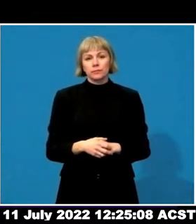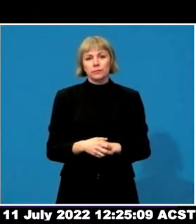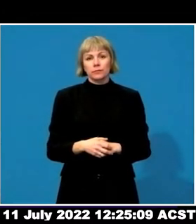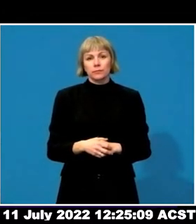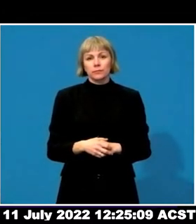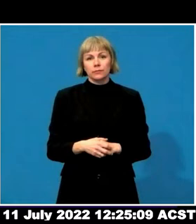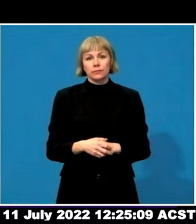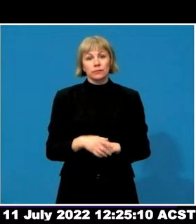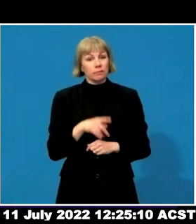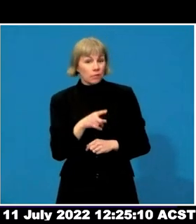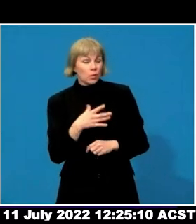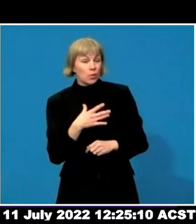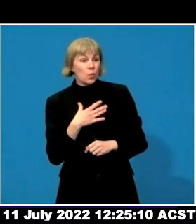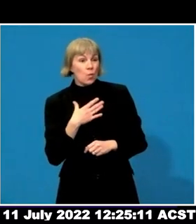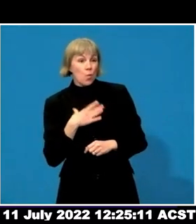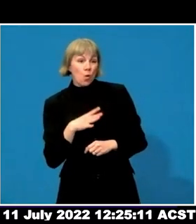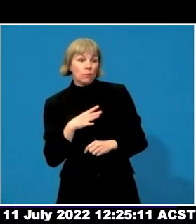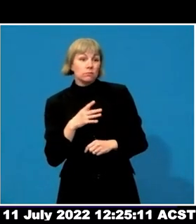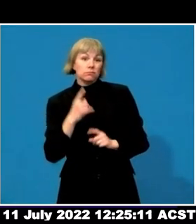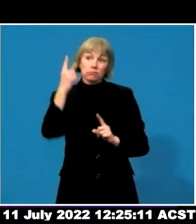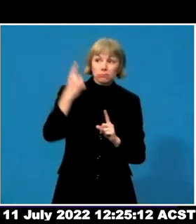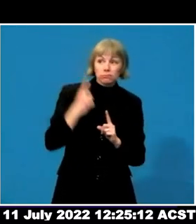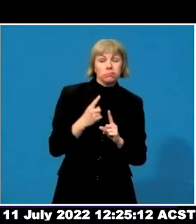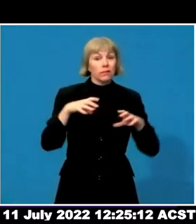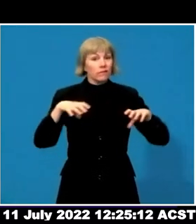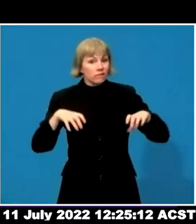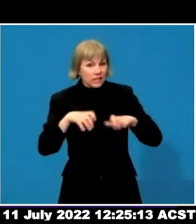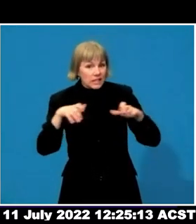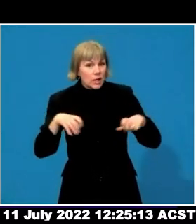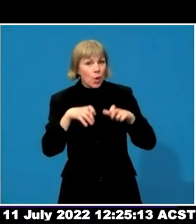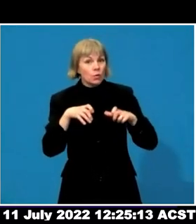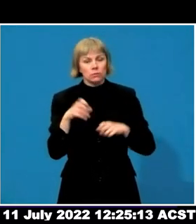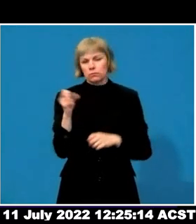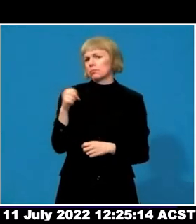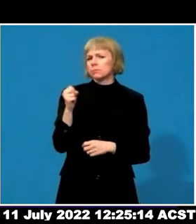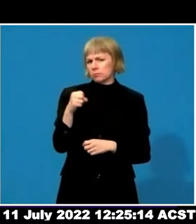Would you want physiotherapy? Yeah. MS TARRAGO: And occupational therapy?